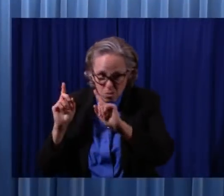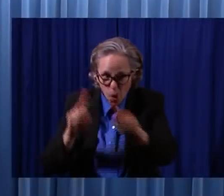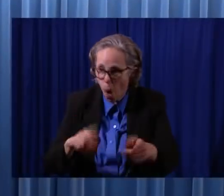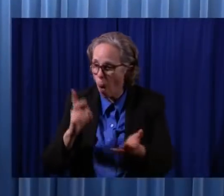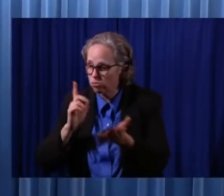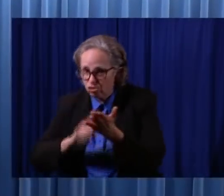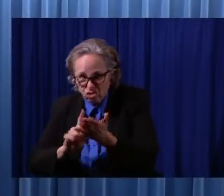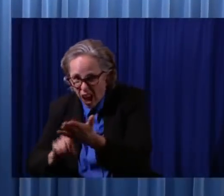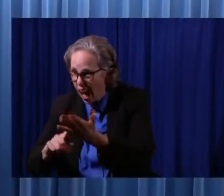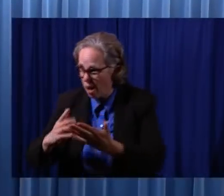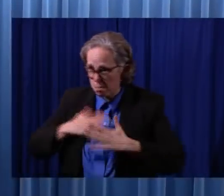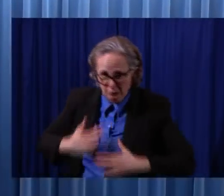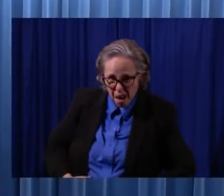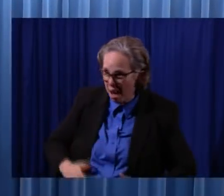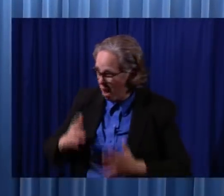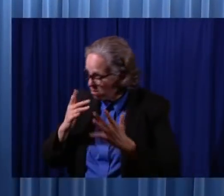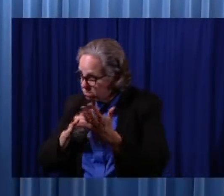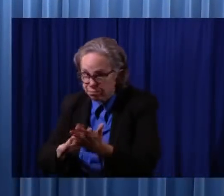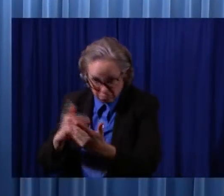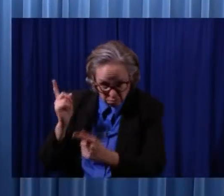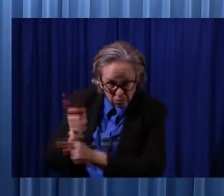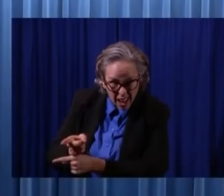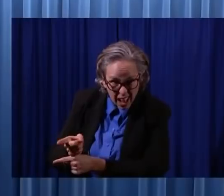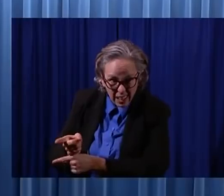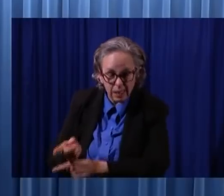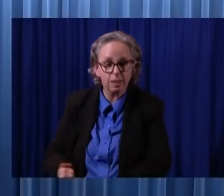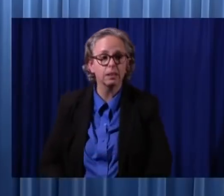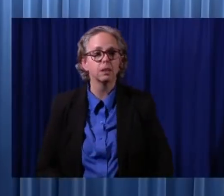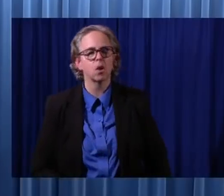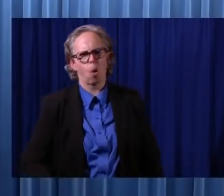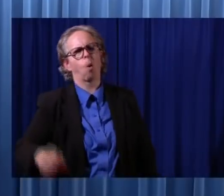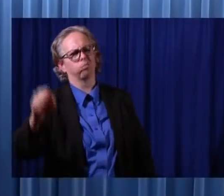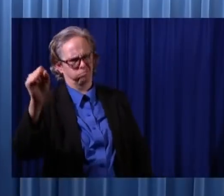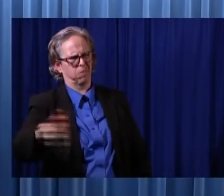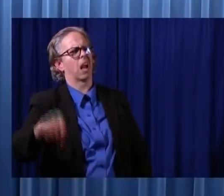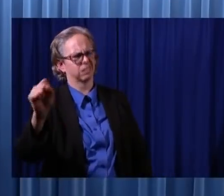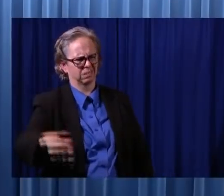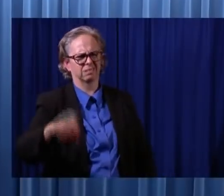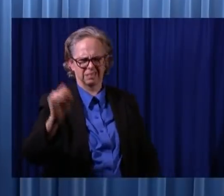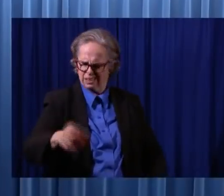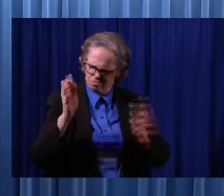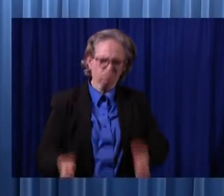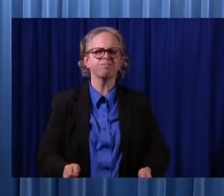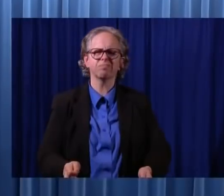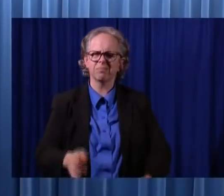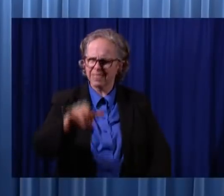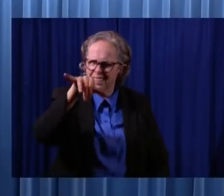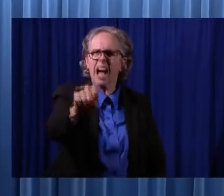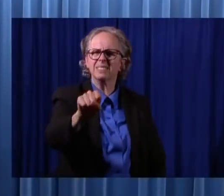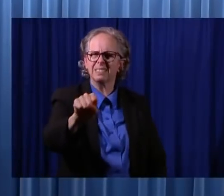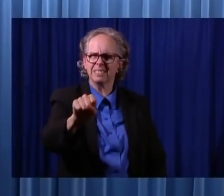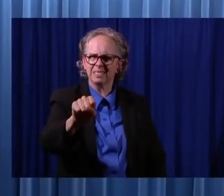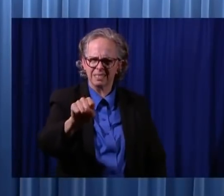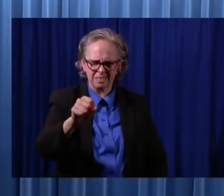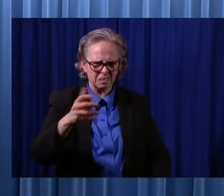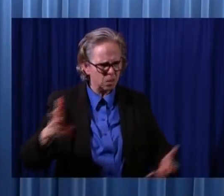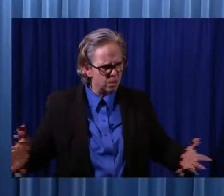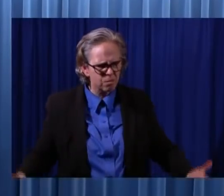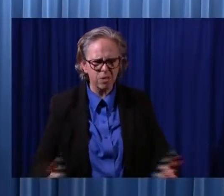REALLY BEEN ABLE TO CREATE THE SAFEST POSSIBLE ENVIRONMENT TO RECEIVE CARE.